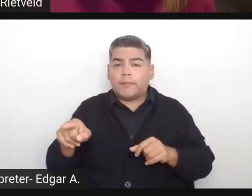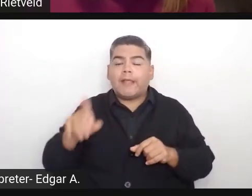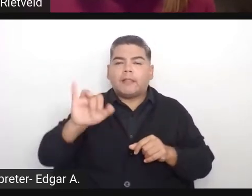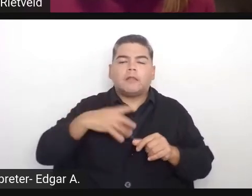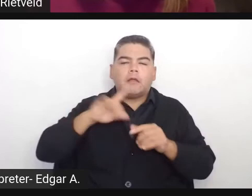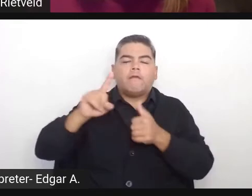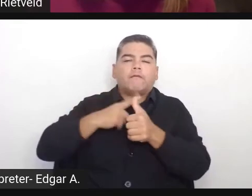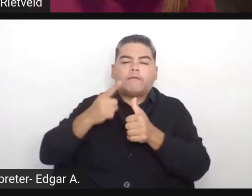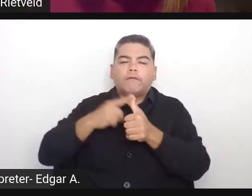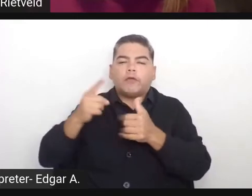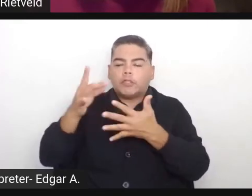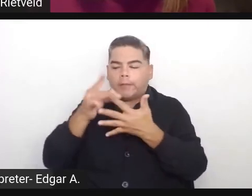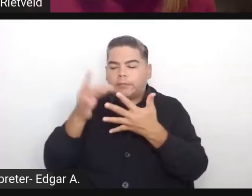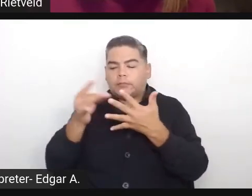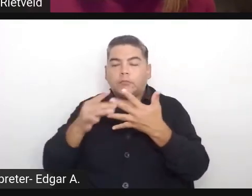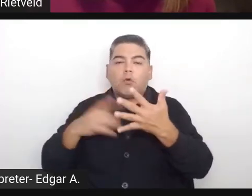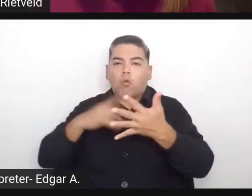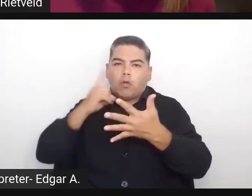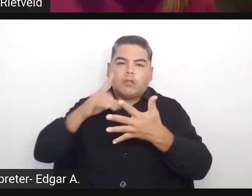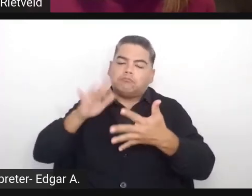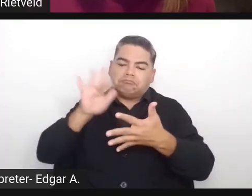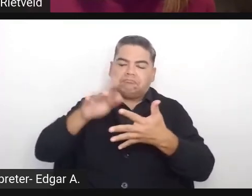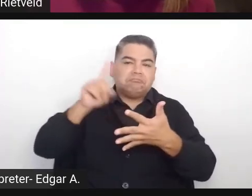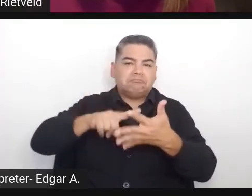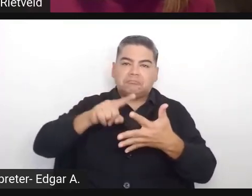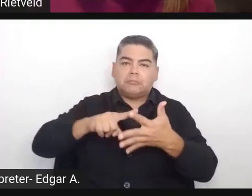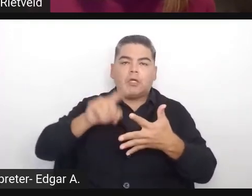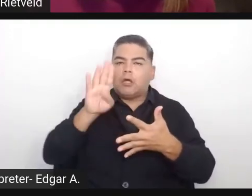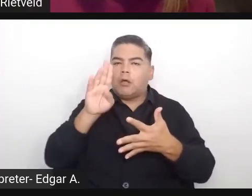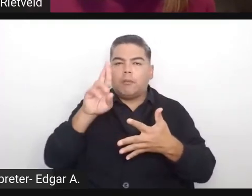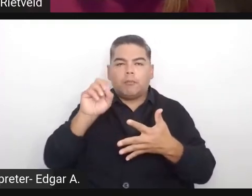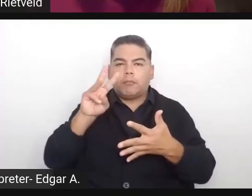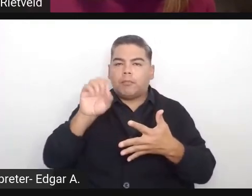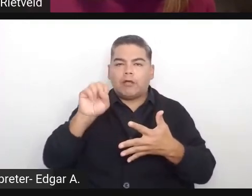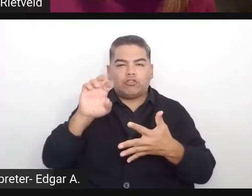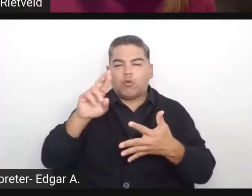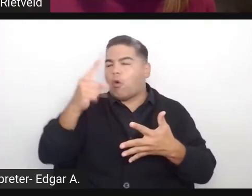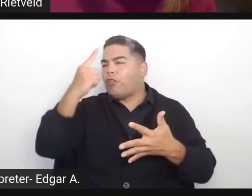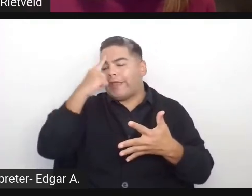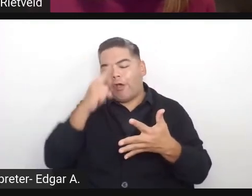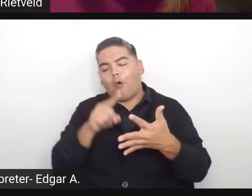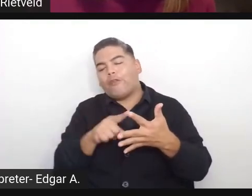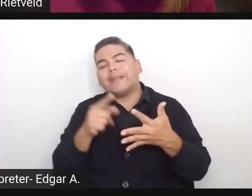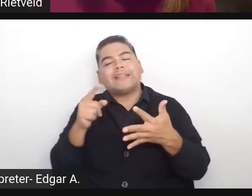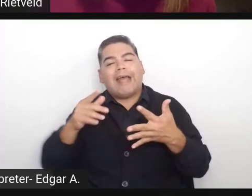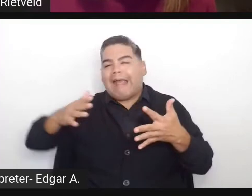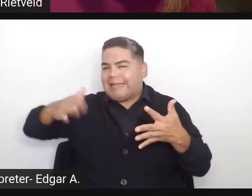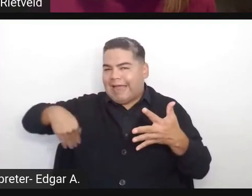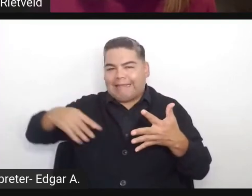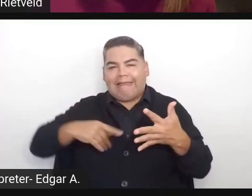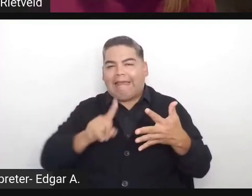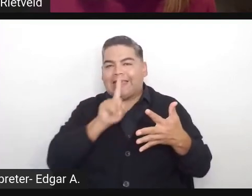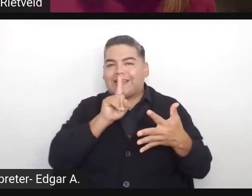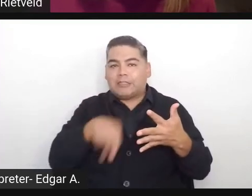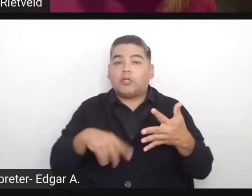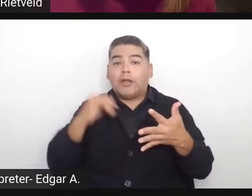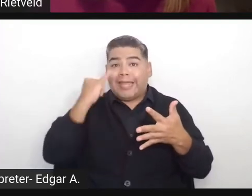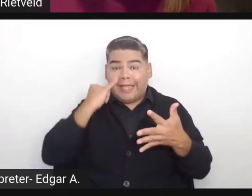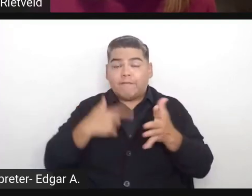to be selected by default, The browser will never realize that that form hasn't been filled out. If that field is required, having an empty option is a good idea.